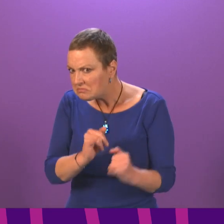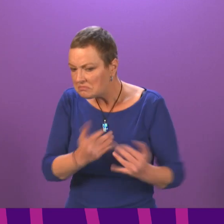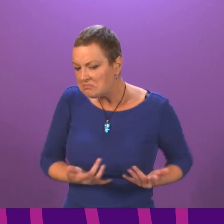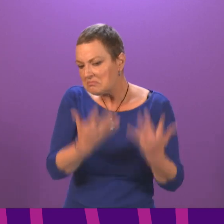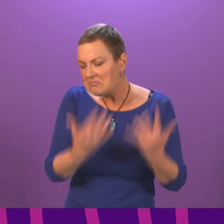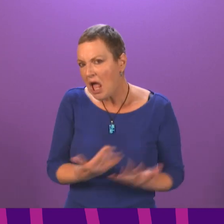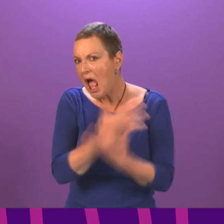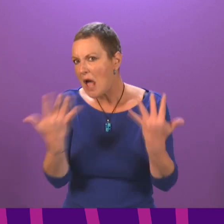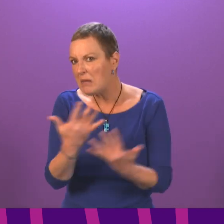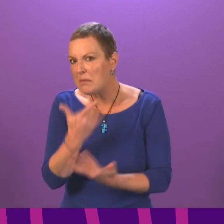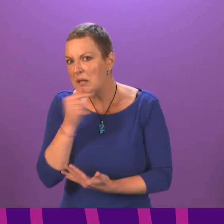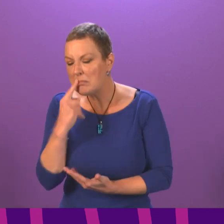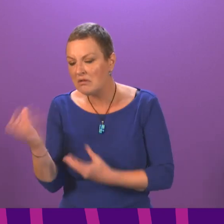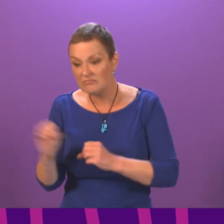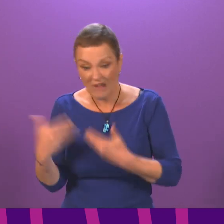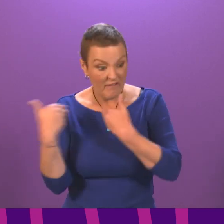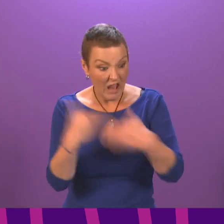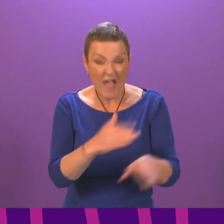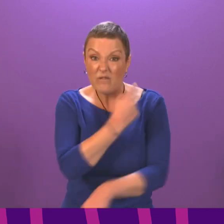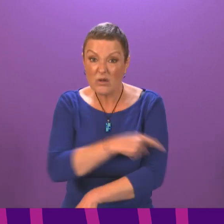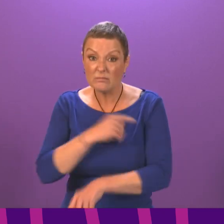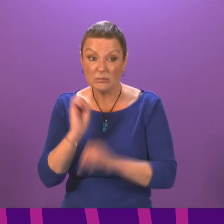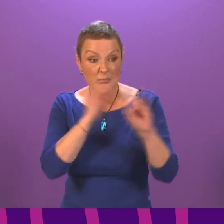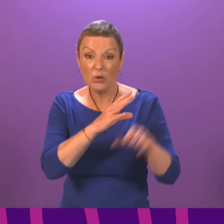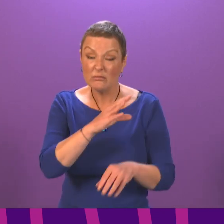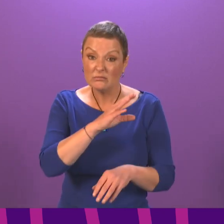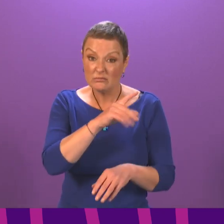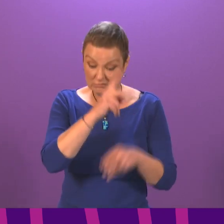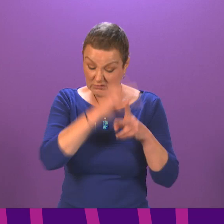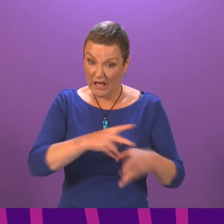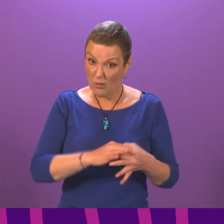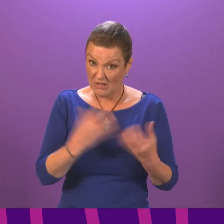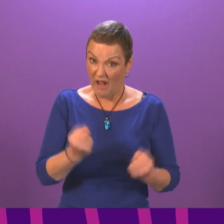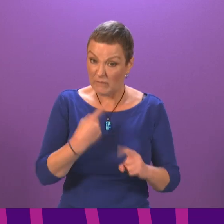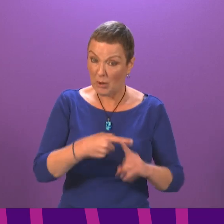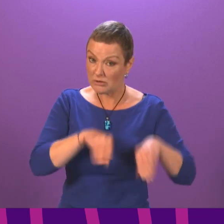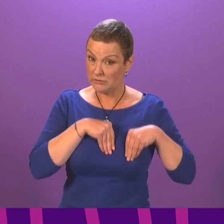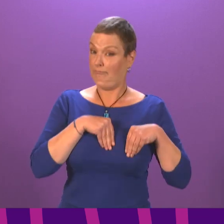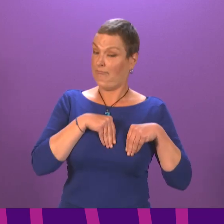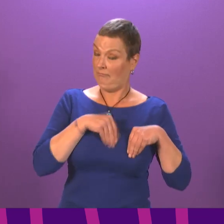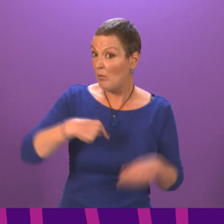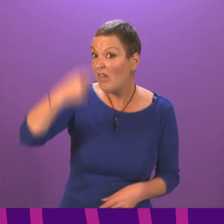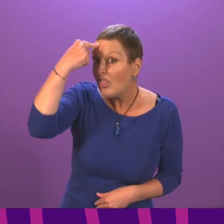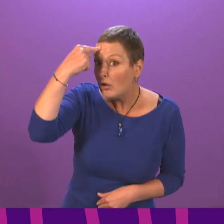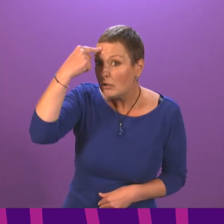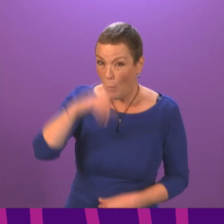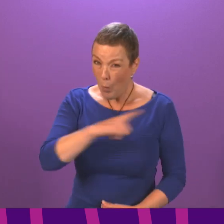being discharged to care homes, because, during this pandemic, people were discharged untested